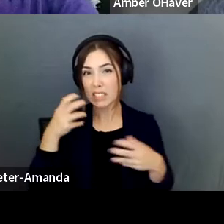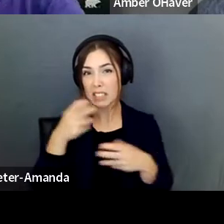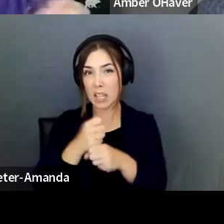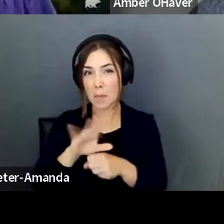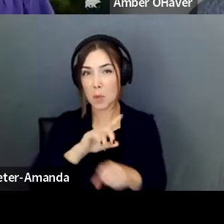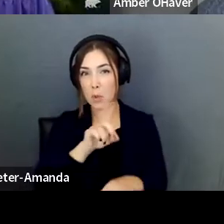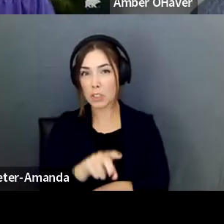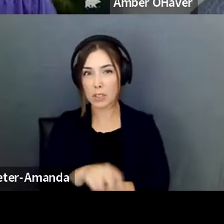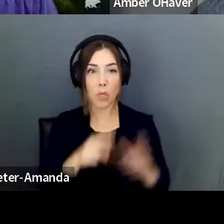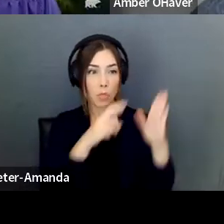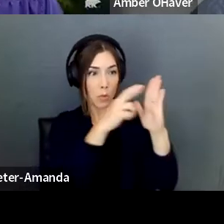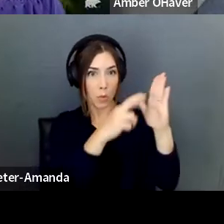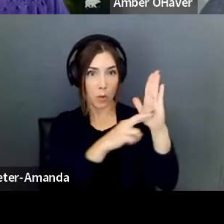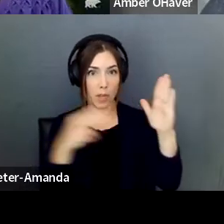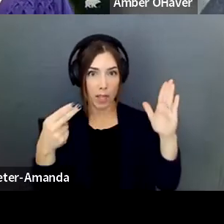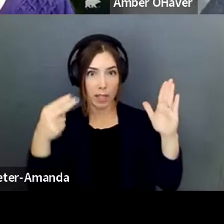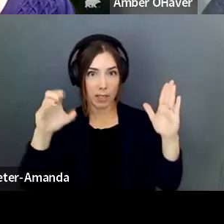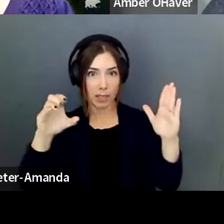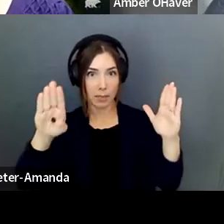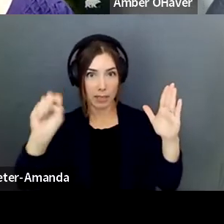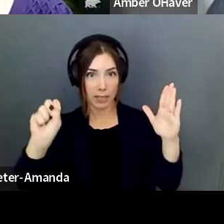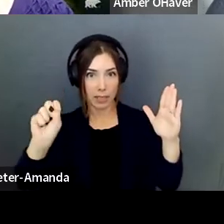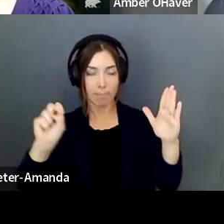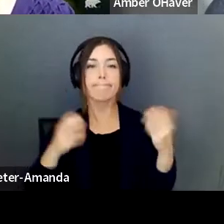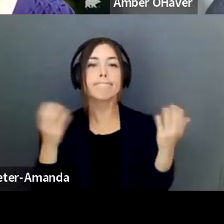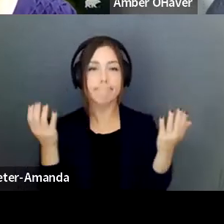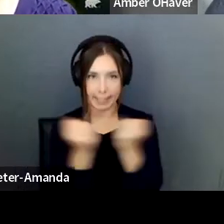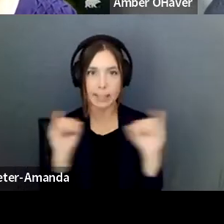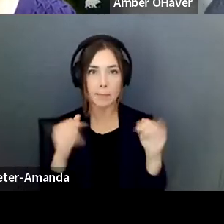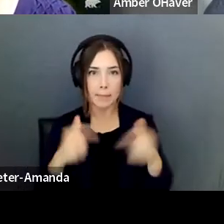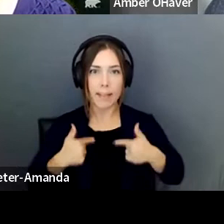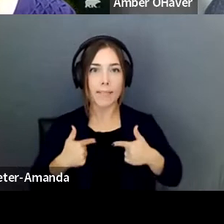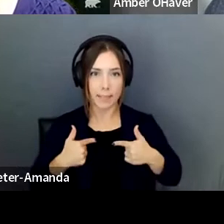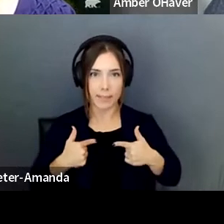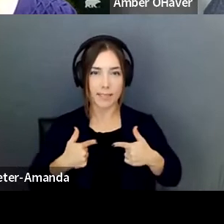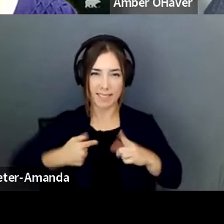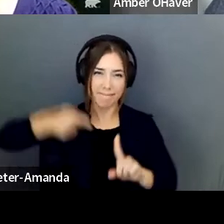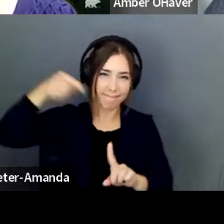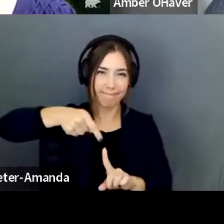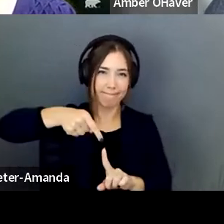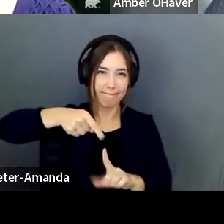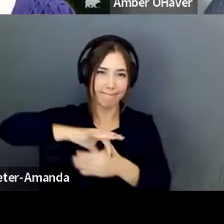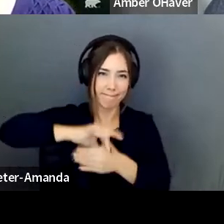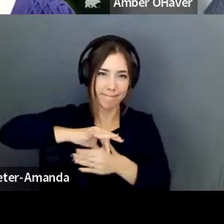I mean, it is a very heart and core of what we do and our philosophy.